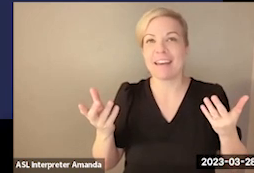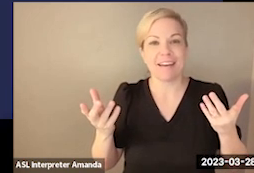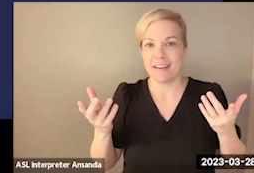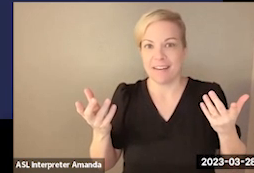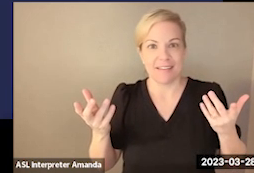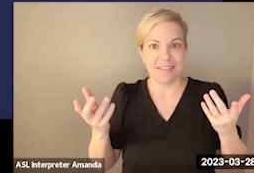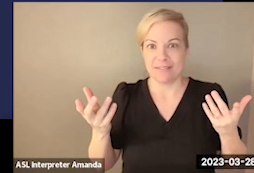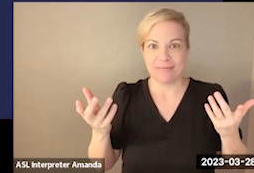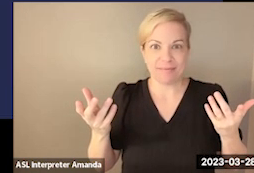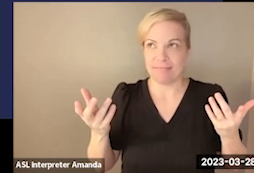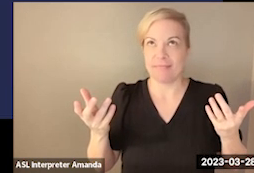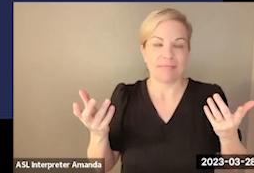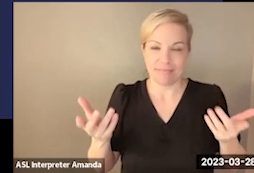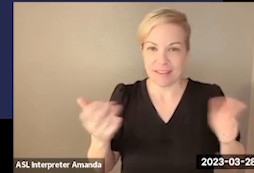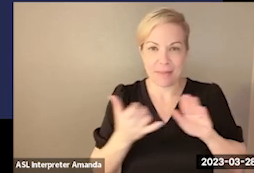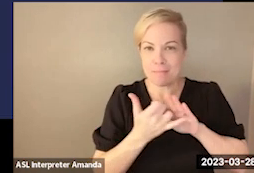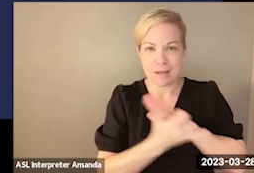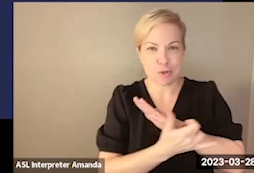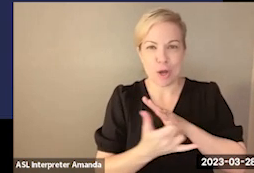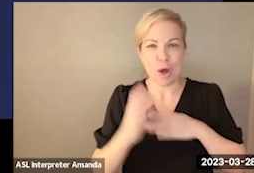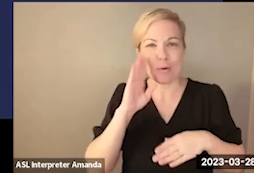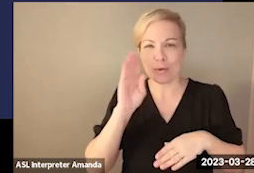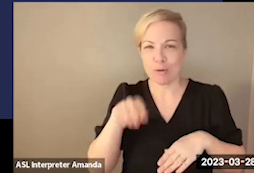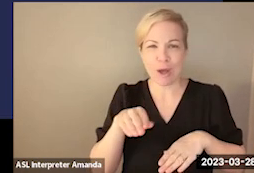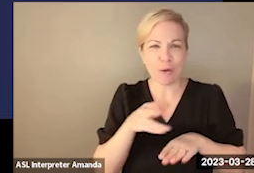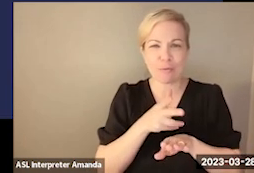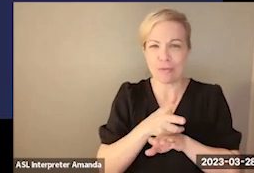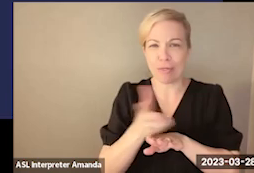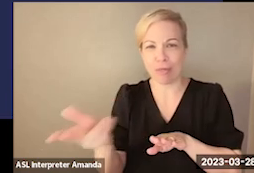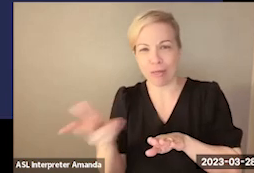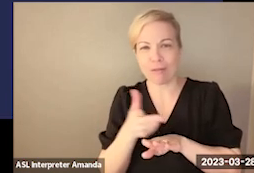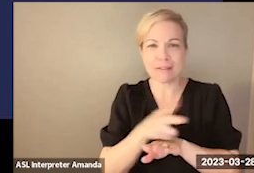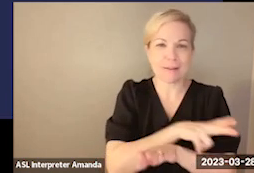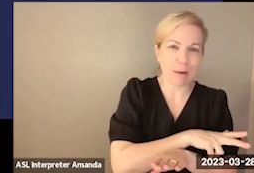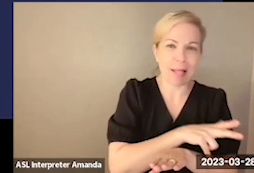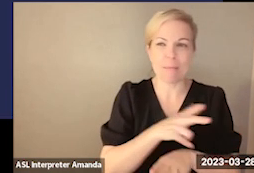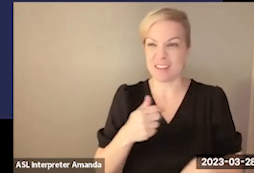Debbie Stine, Science & Technology Policy Academy: that you know there were derailments and all sorts of things, and so I, you know, kind of lost confidence